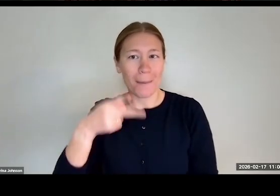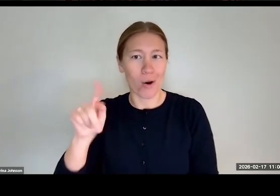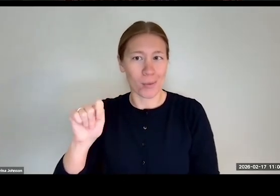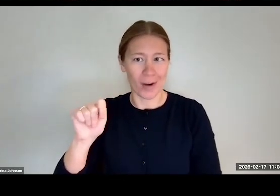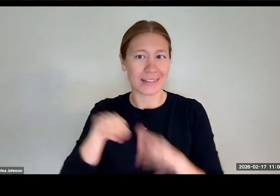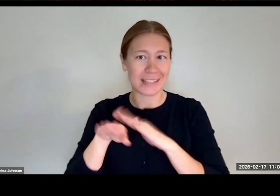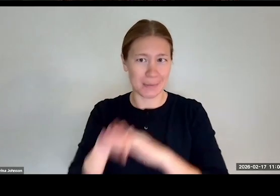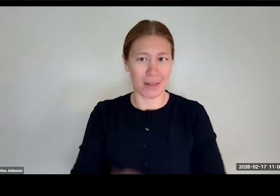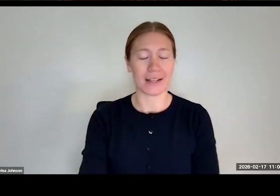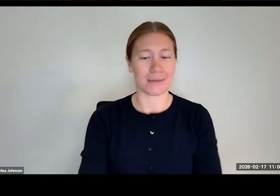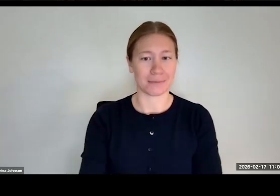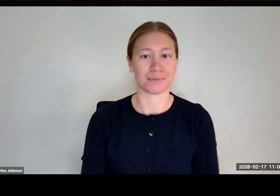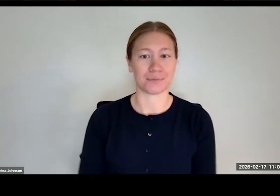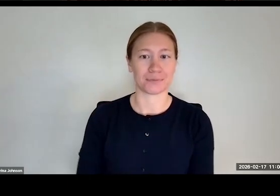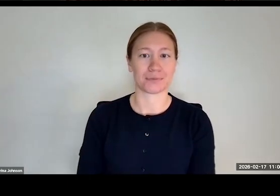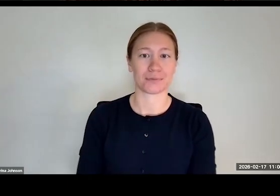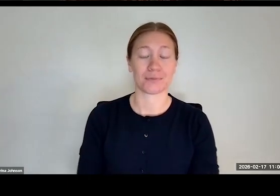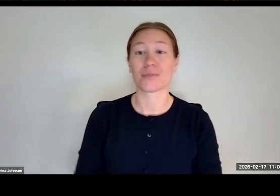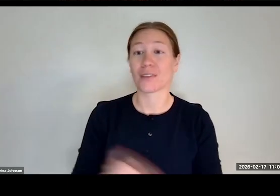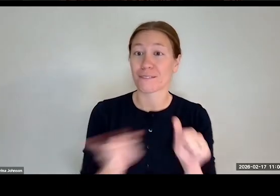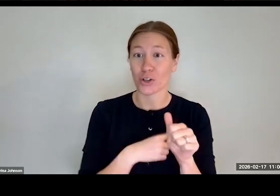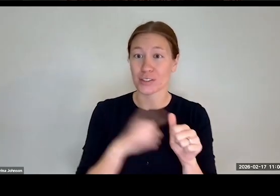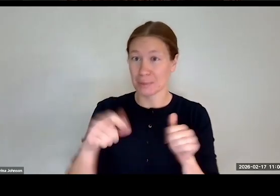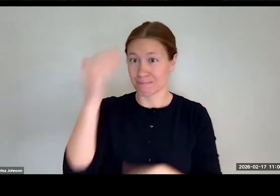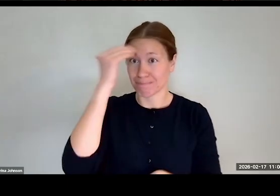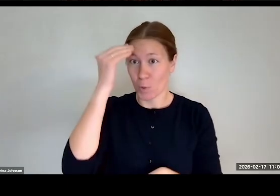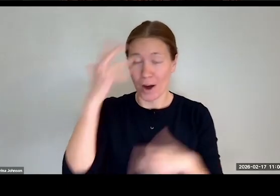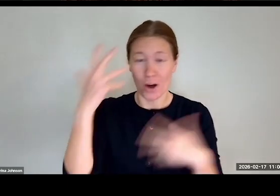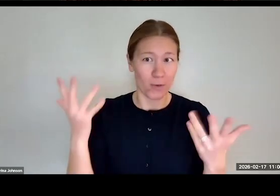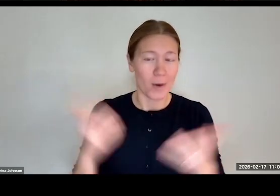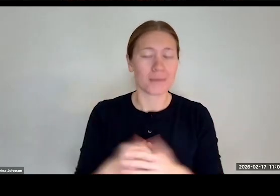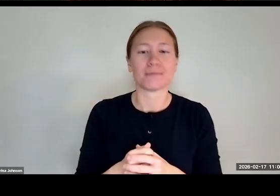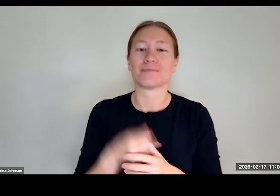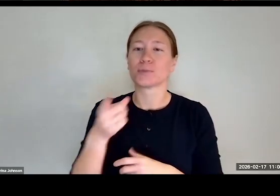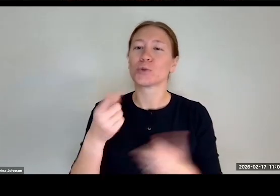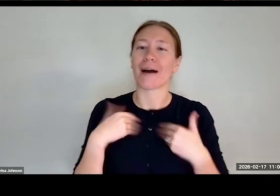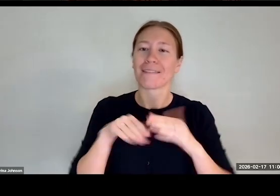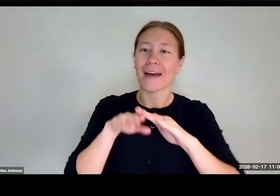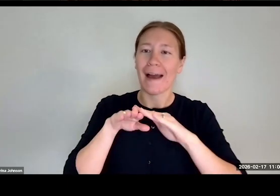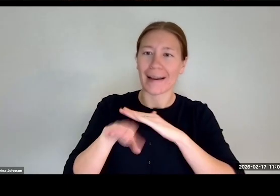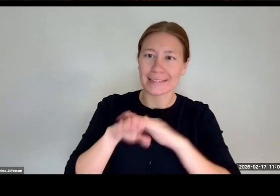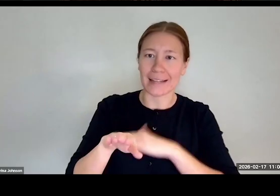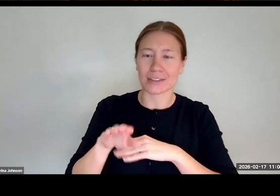So the first thing to be aware of in PowerPoint is that you have access to slide templates and themes